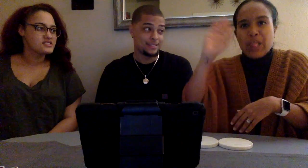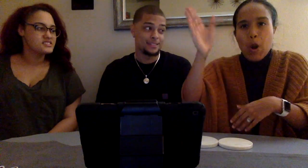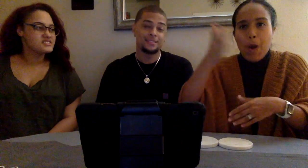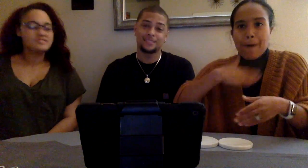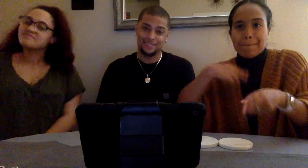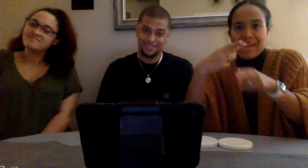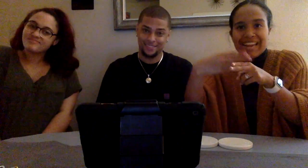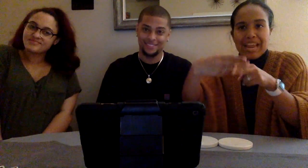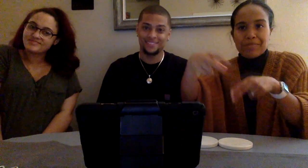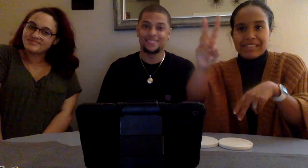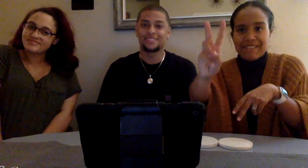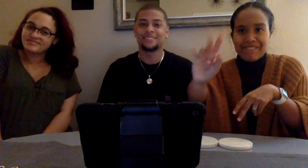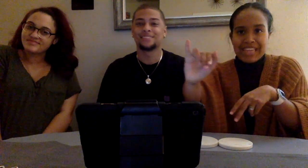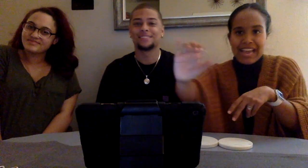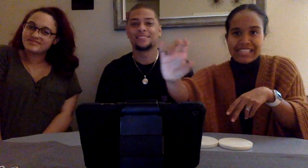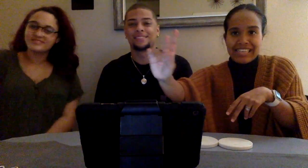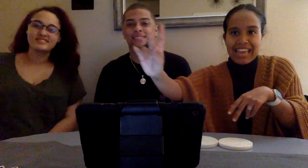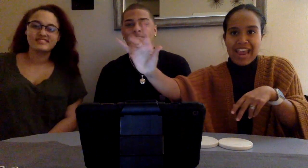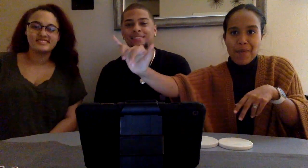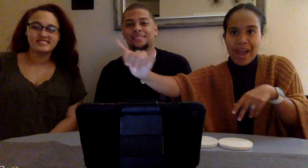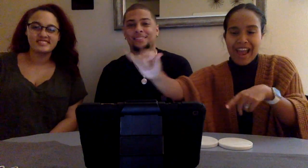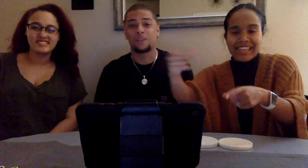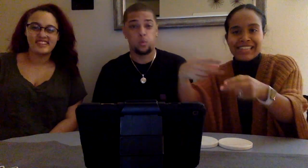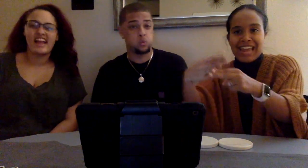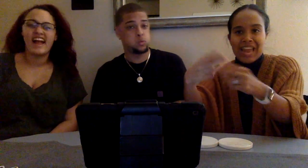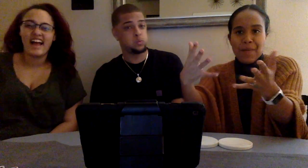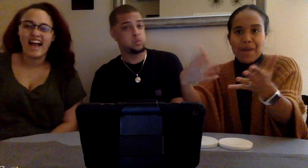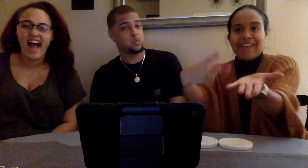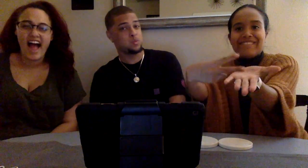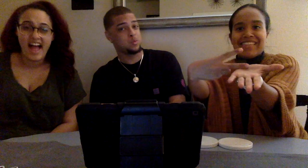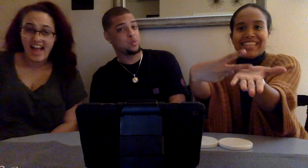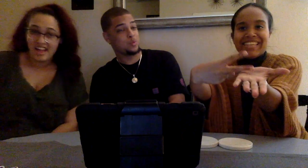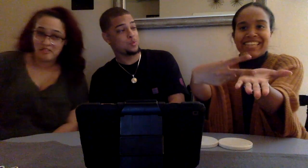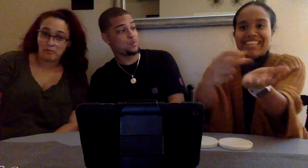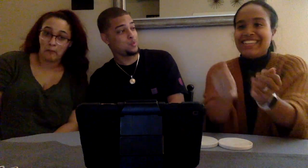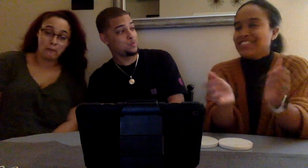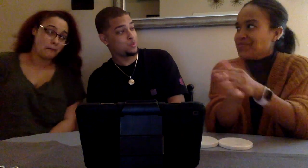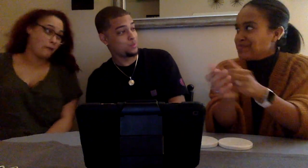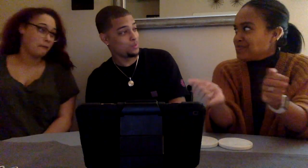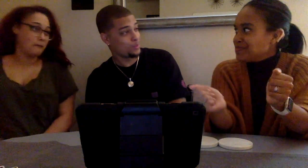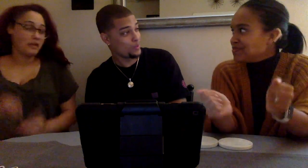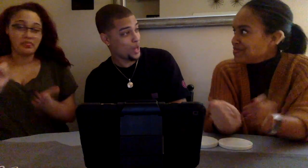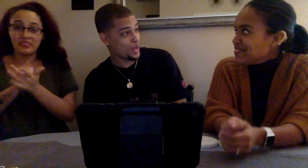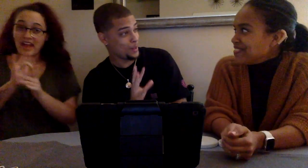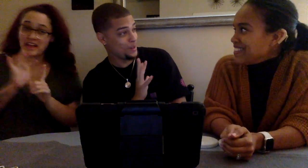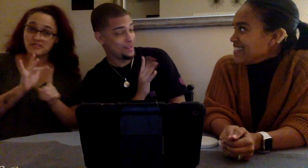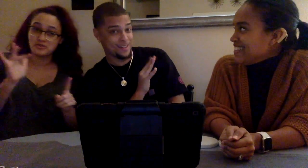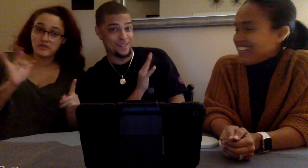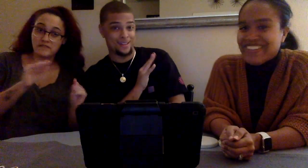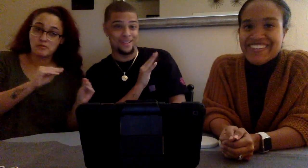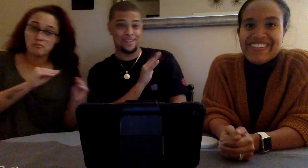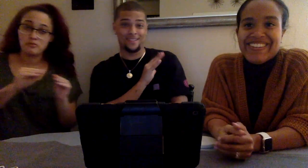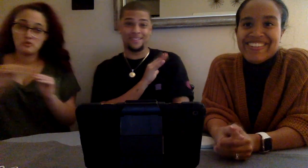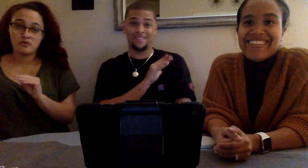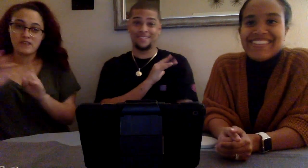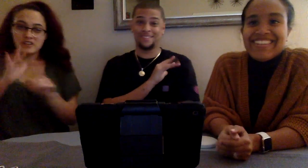Hello! My name is Vicky! *sign name* Dante: Ooooo! Cool! Daisy: Ooooo, that's an exclusive move!